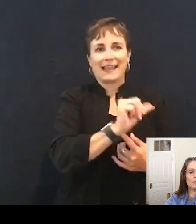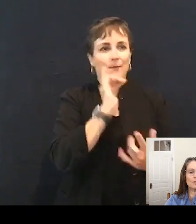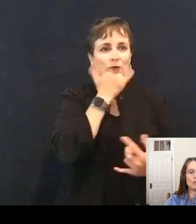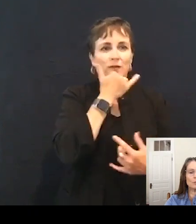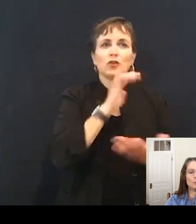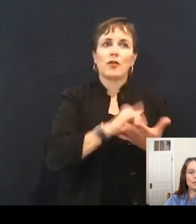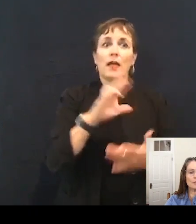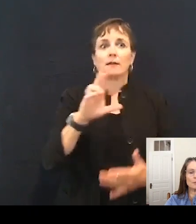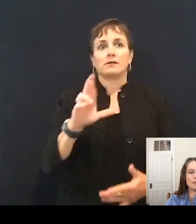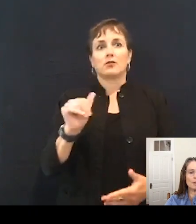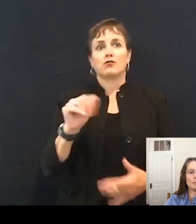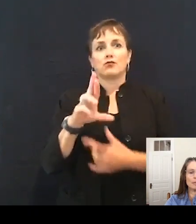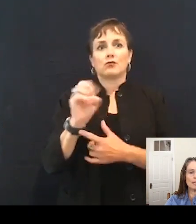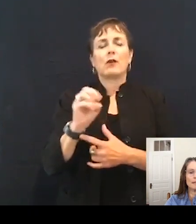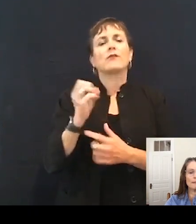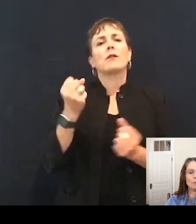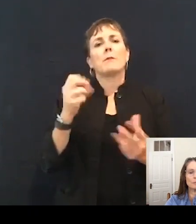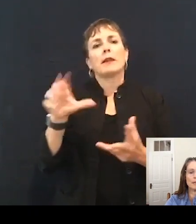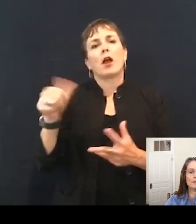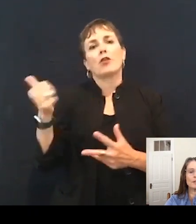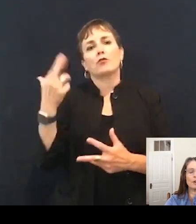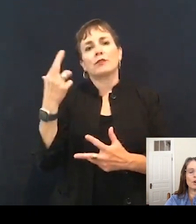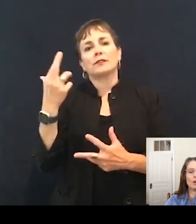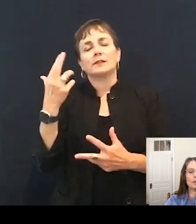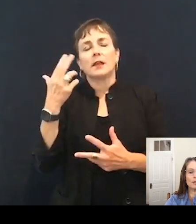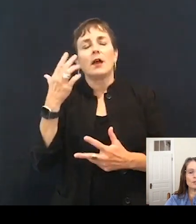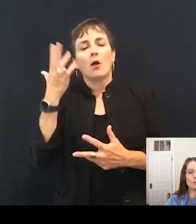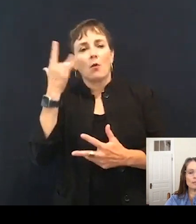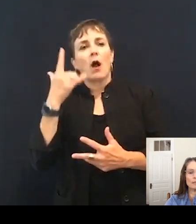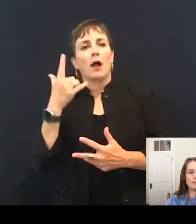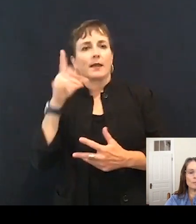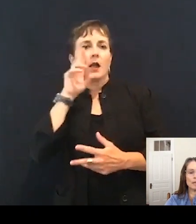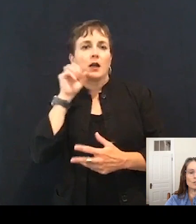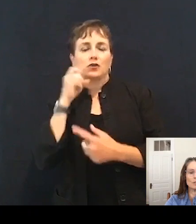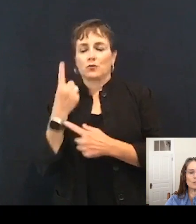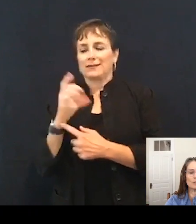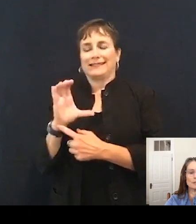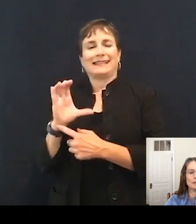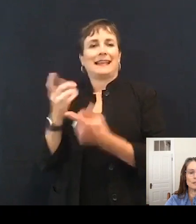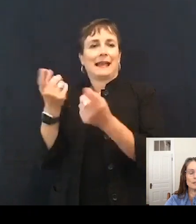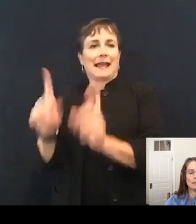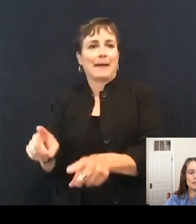a gene replacement therapy that would benefit all USH1C patients.